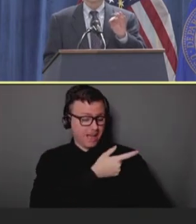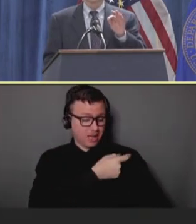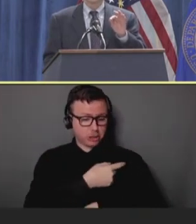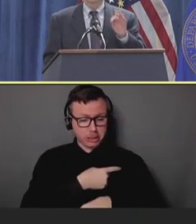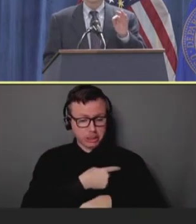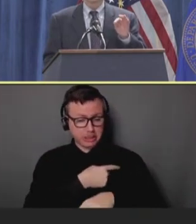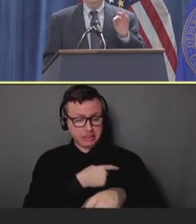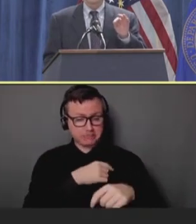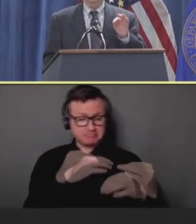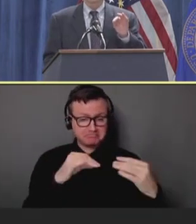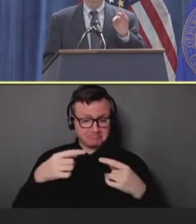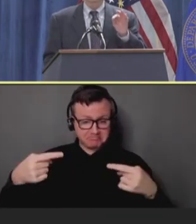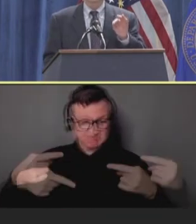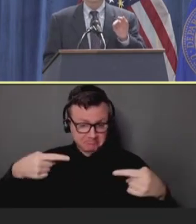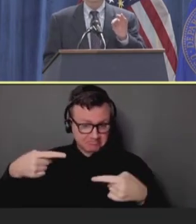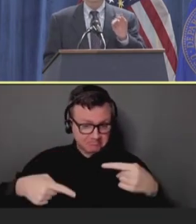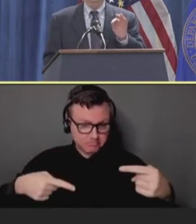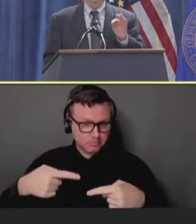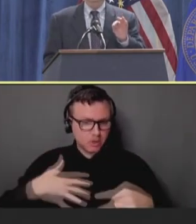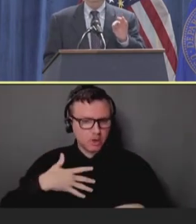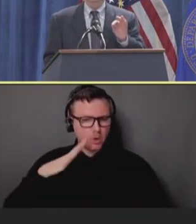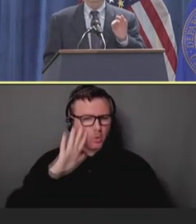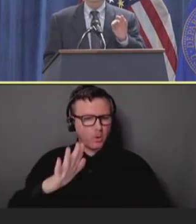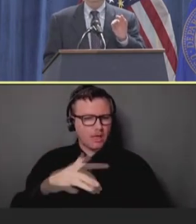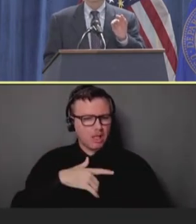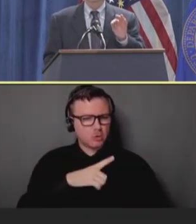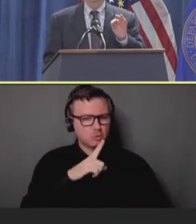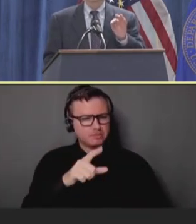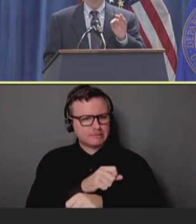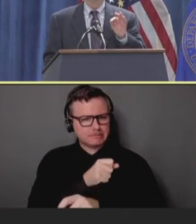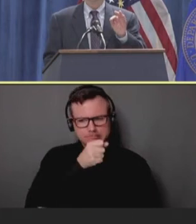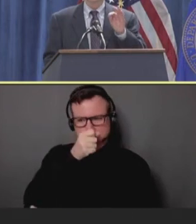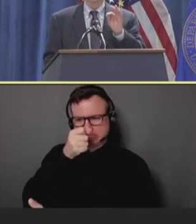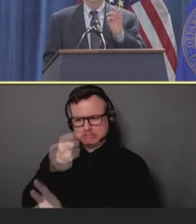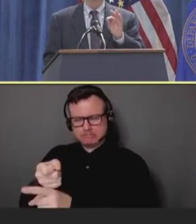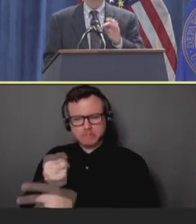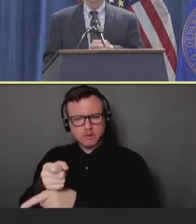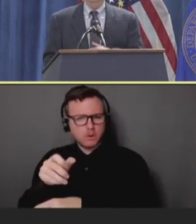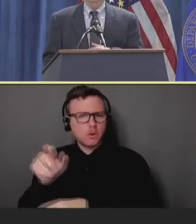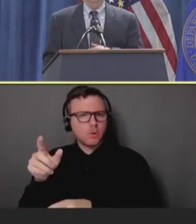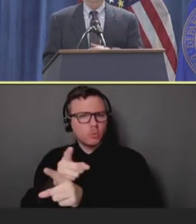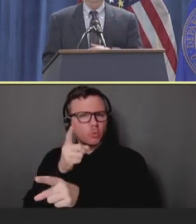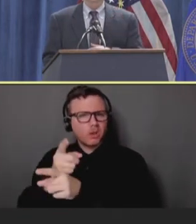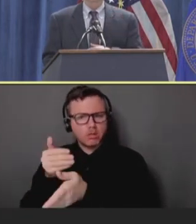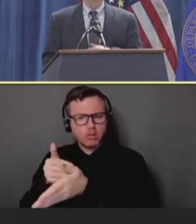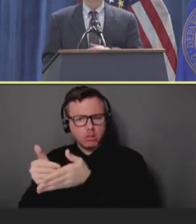will impact traditional vaccines is the $64 question.